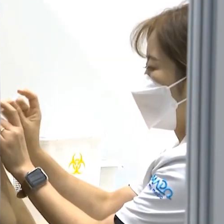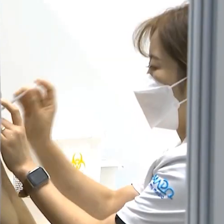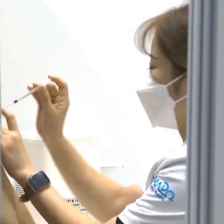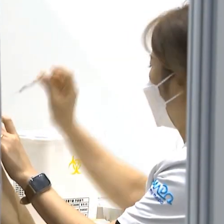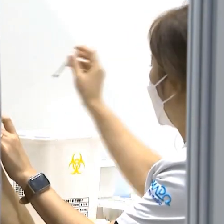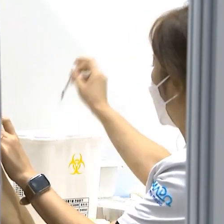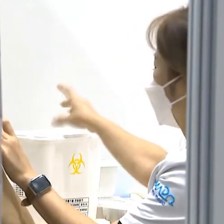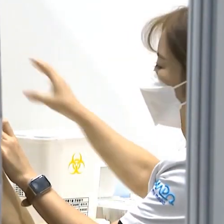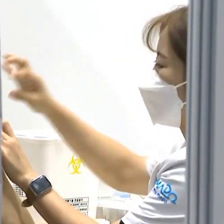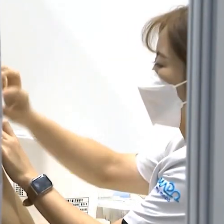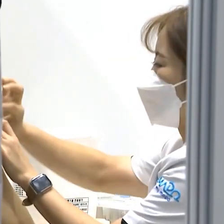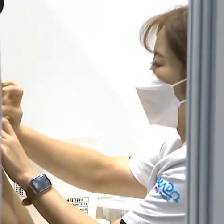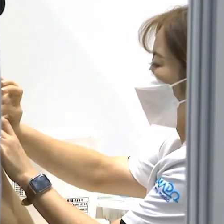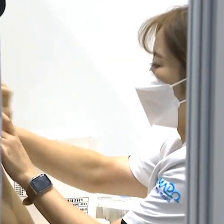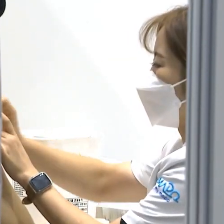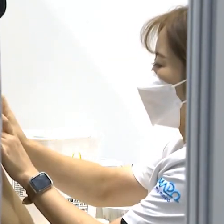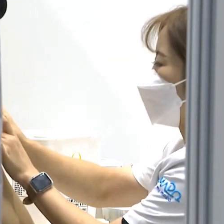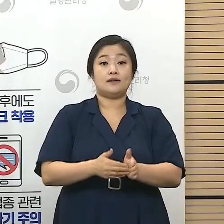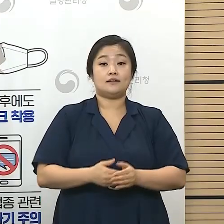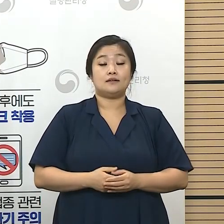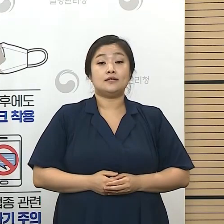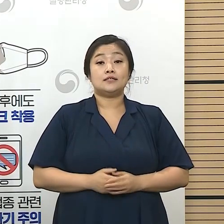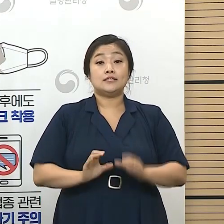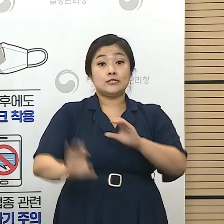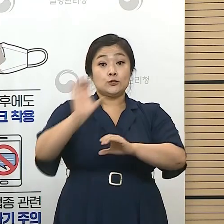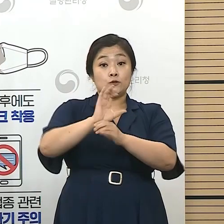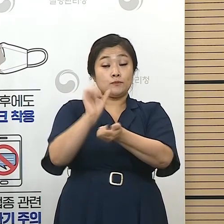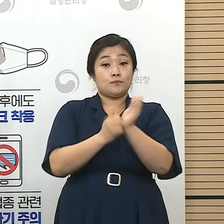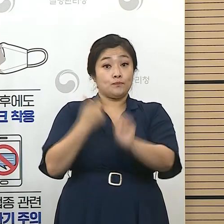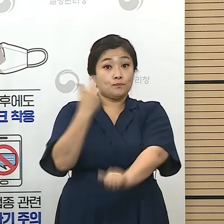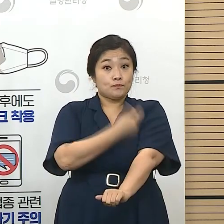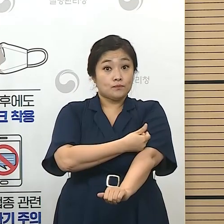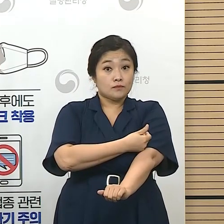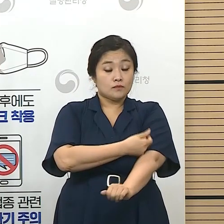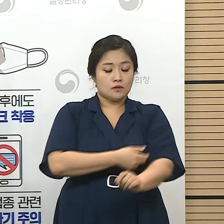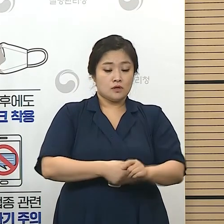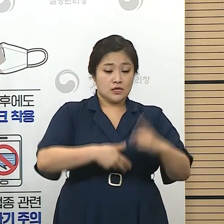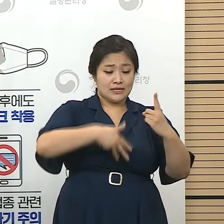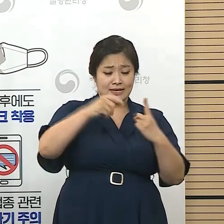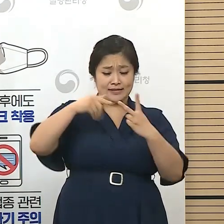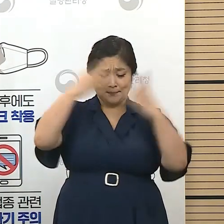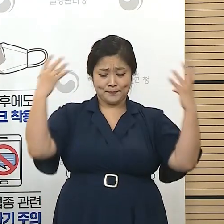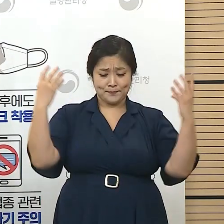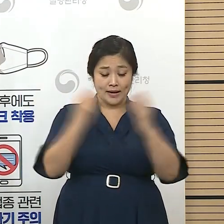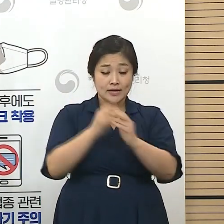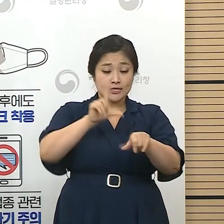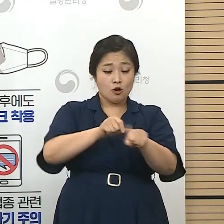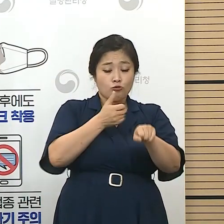booster shot after six months if a certain period of time passes after the inoculation